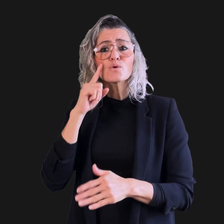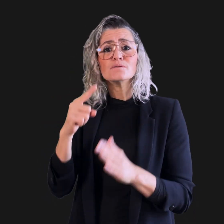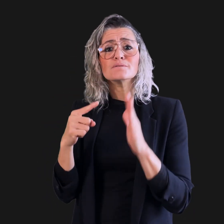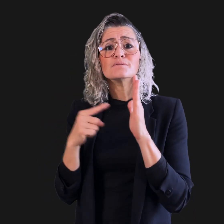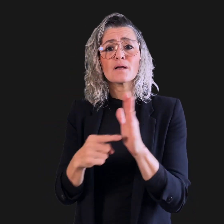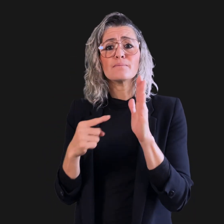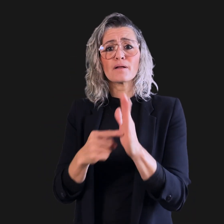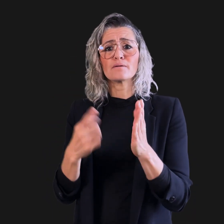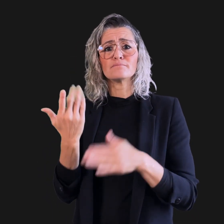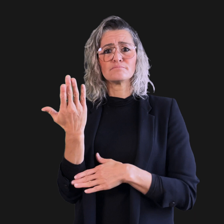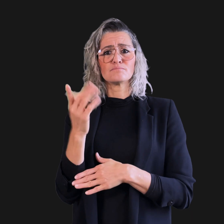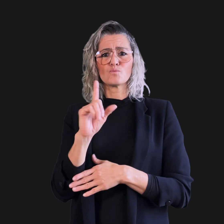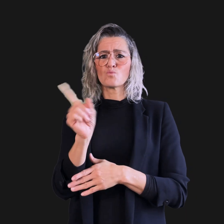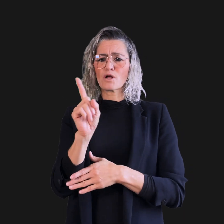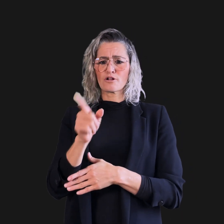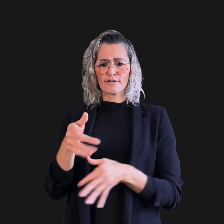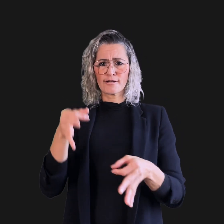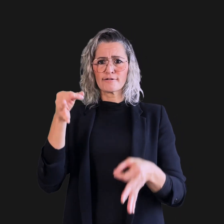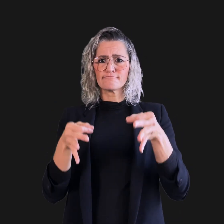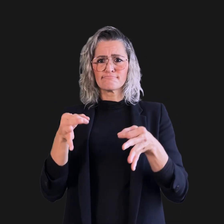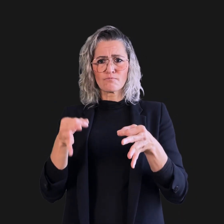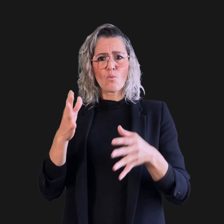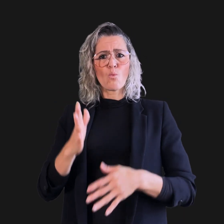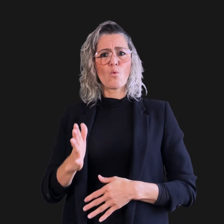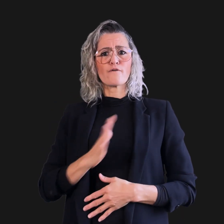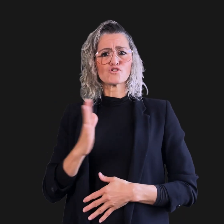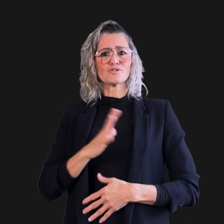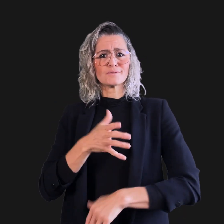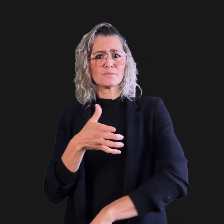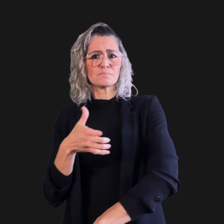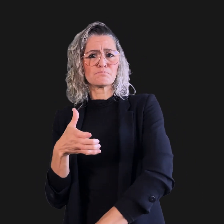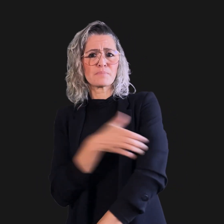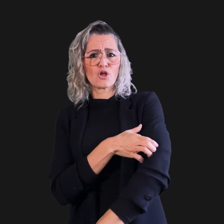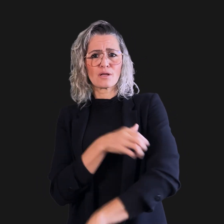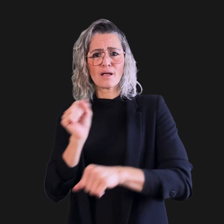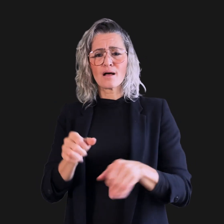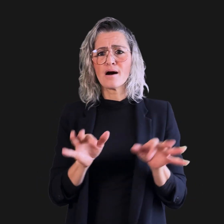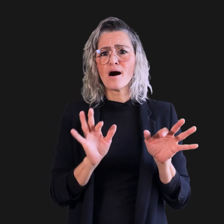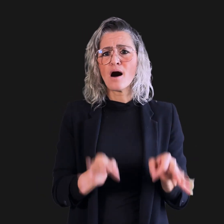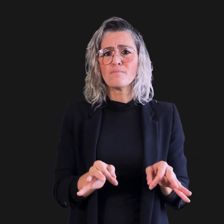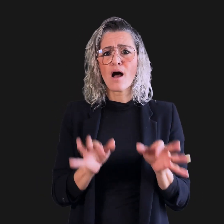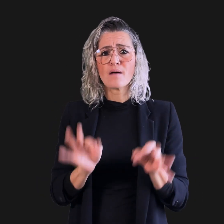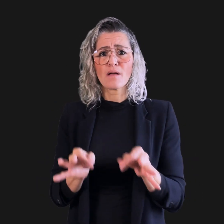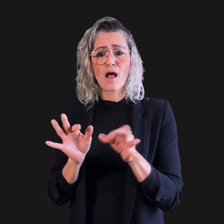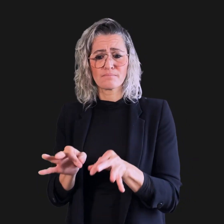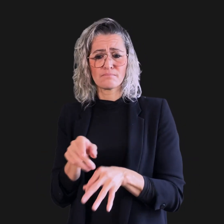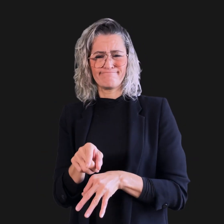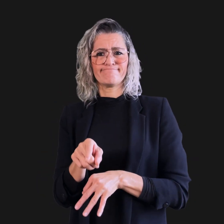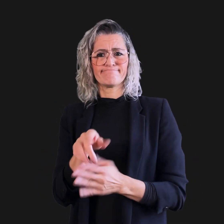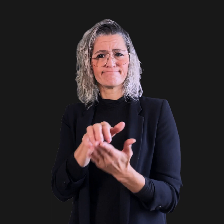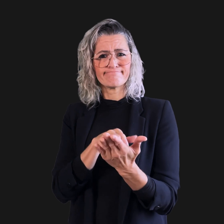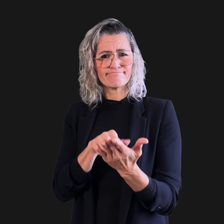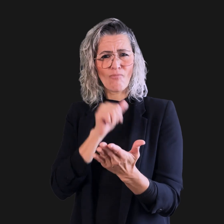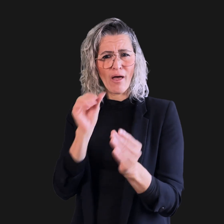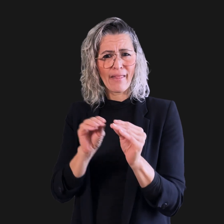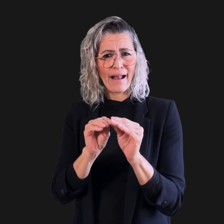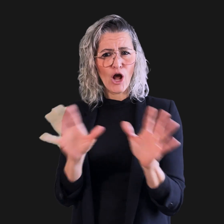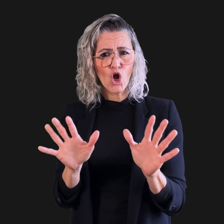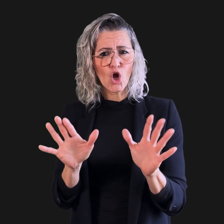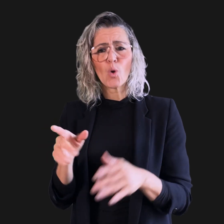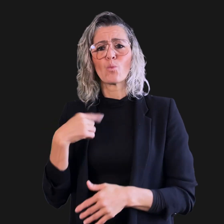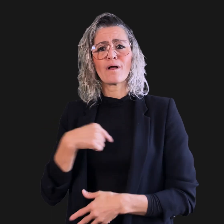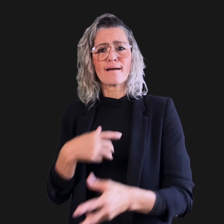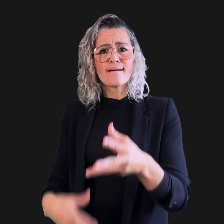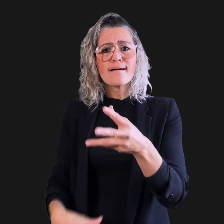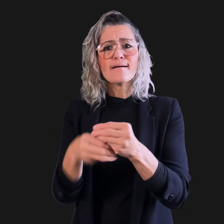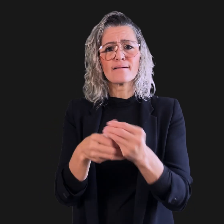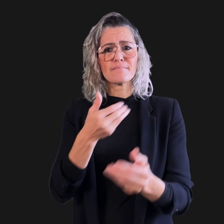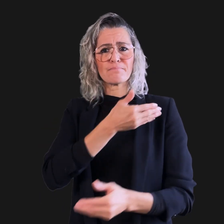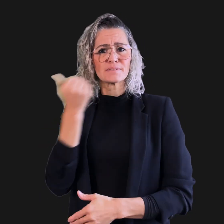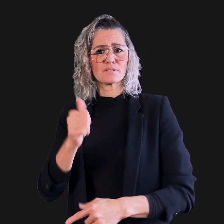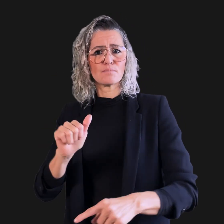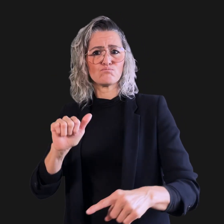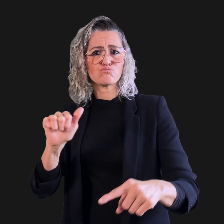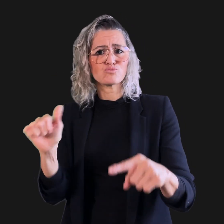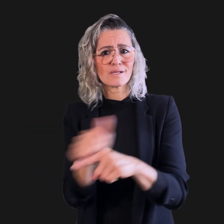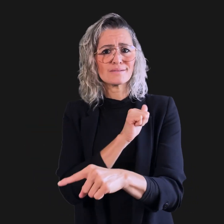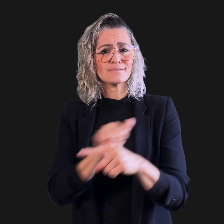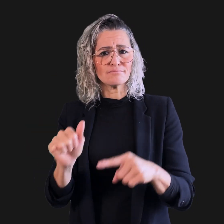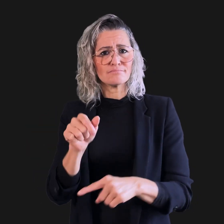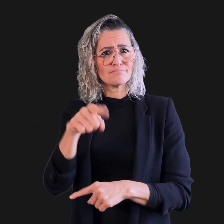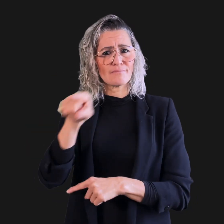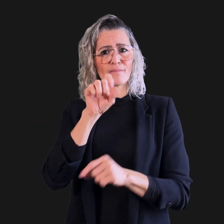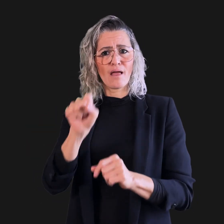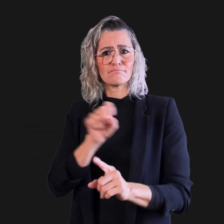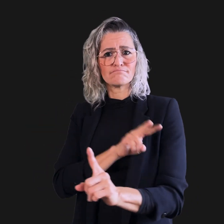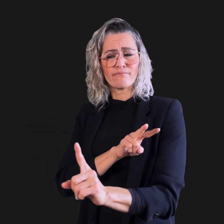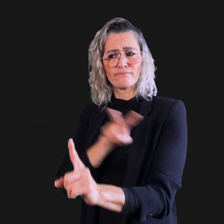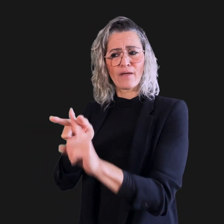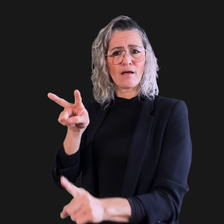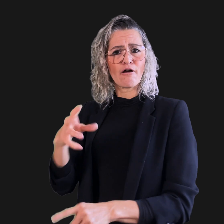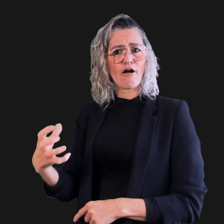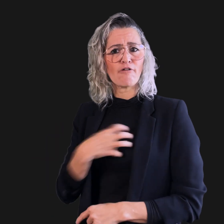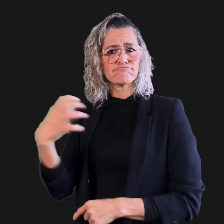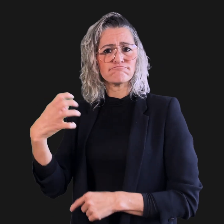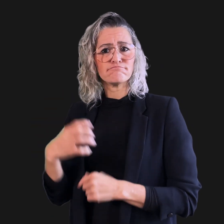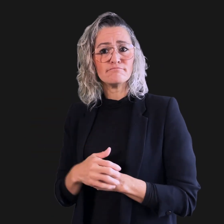For example, we are adding best practices for complaints where jurisdiction is not clear.